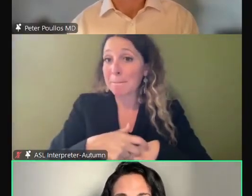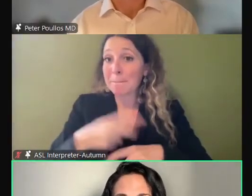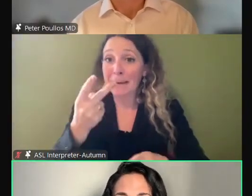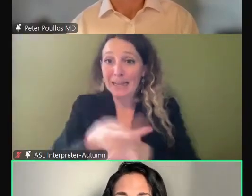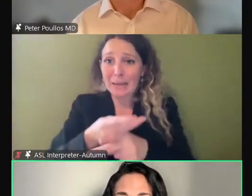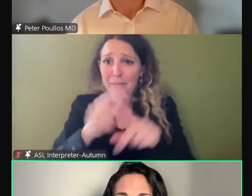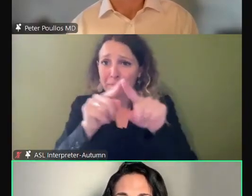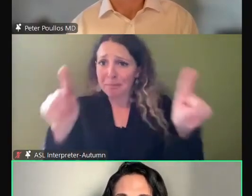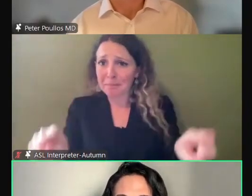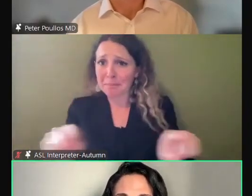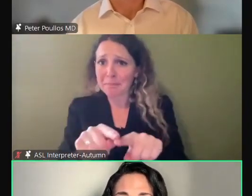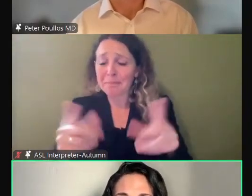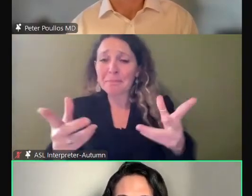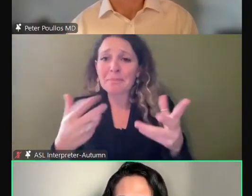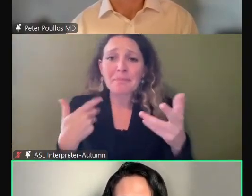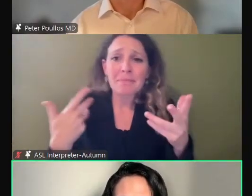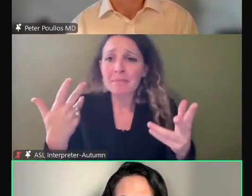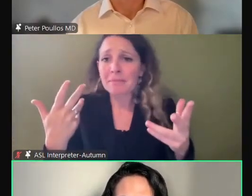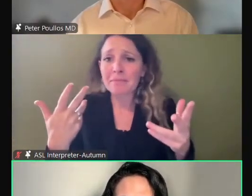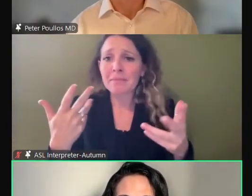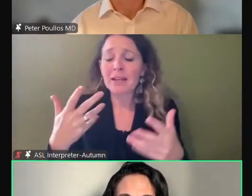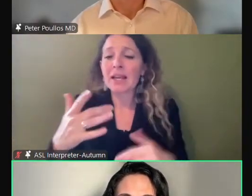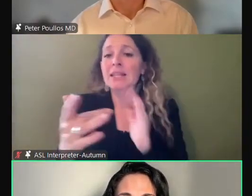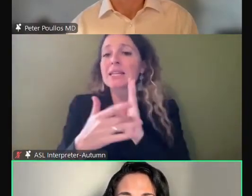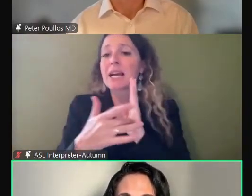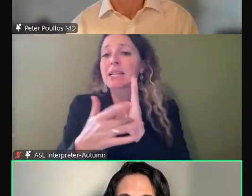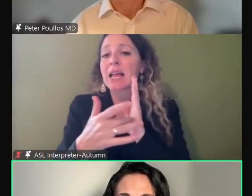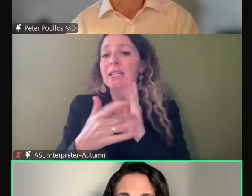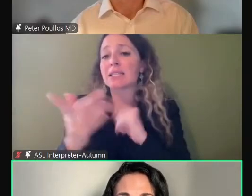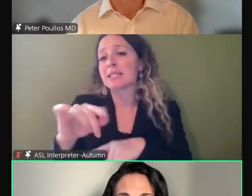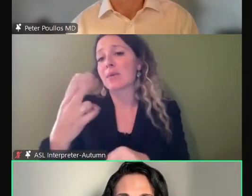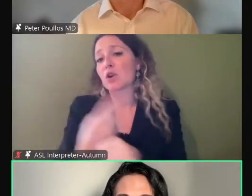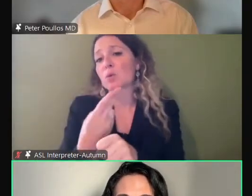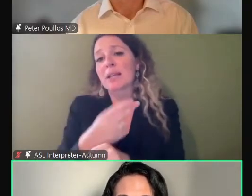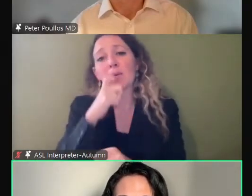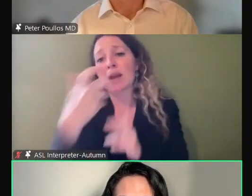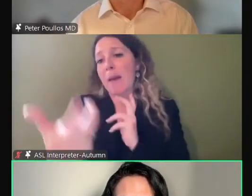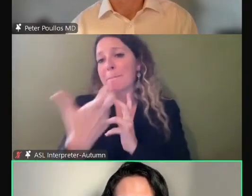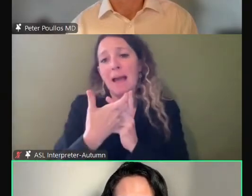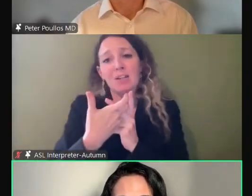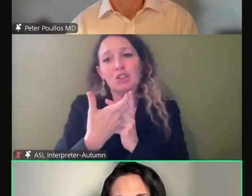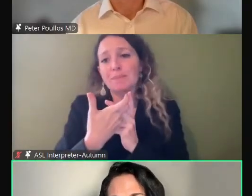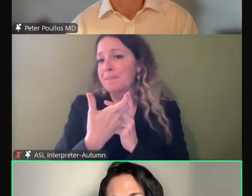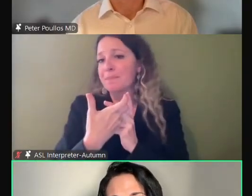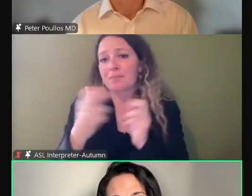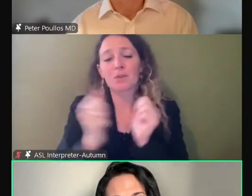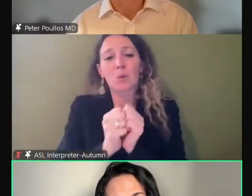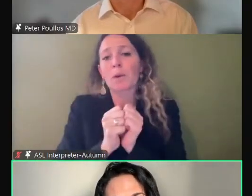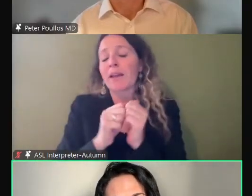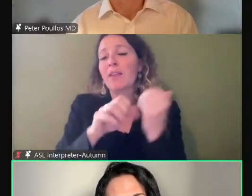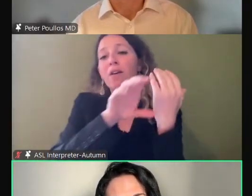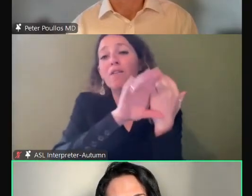And some of the technologies that they were using weren't compatible with virtual health, and so,